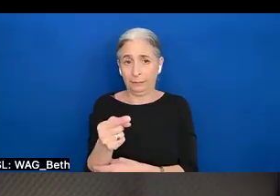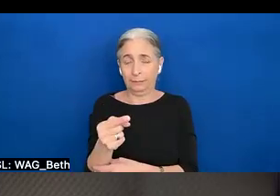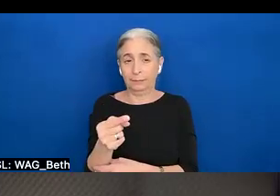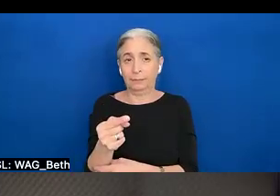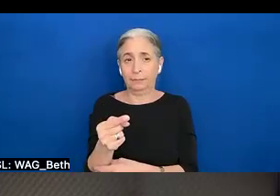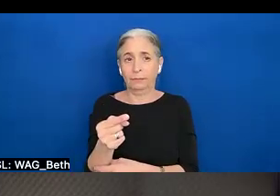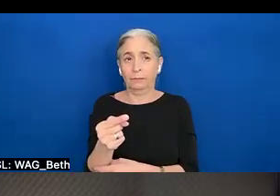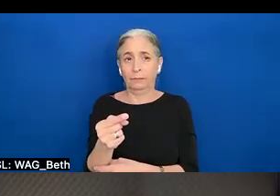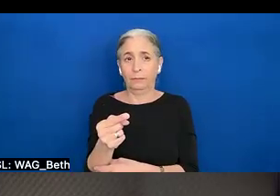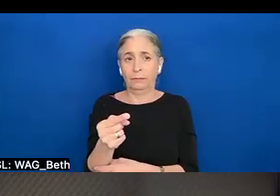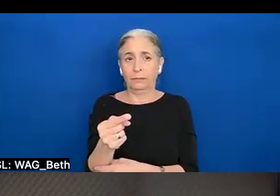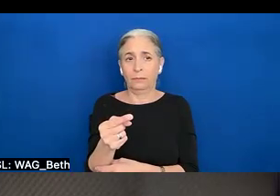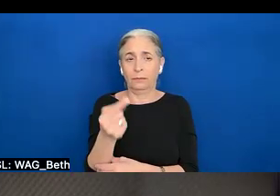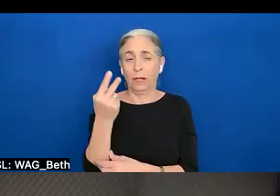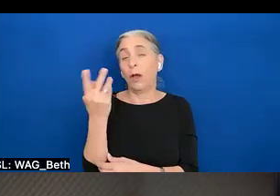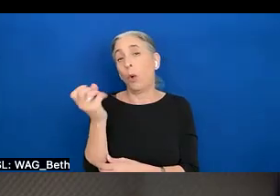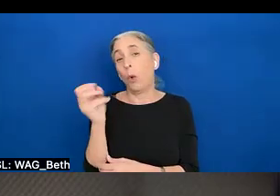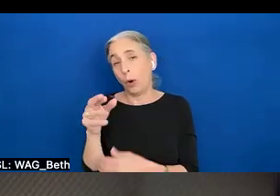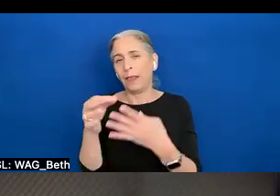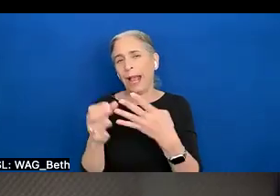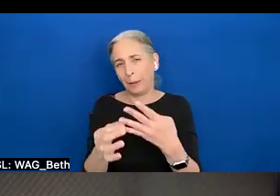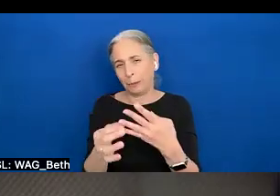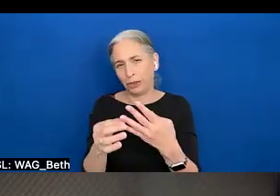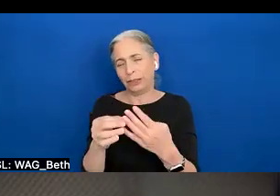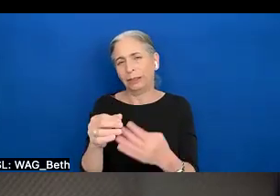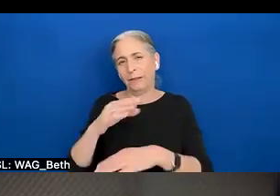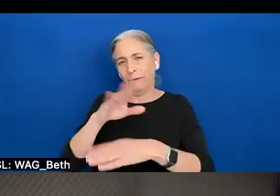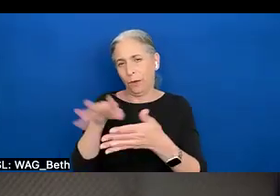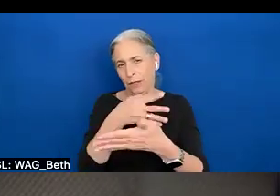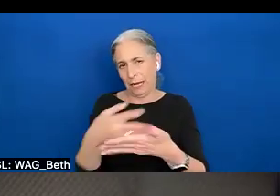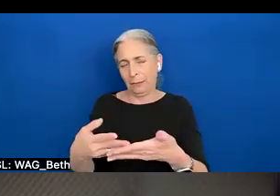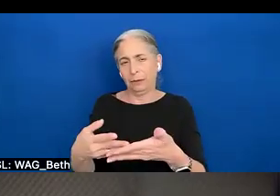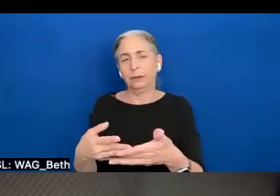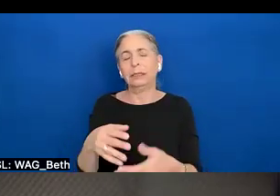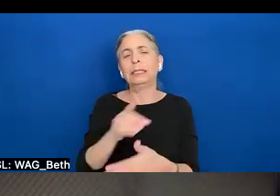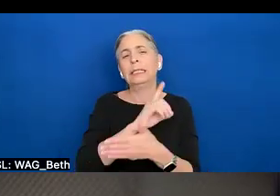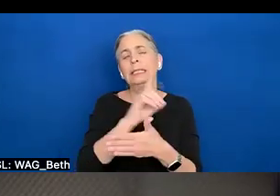properties. In the table options, InDesign gives you possibilities